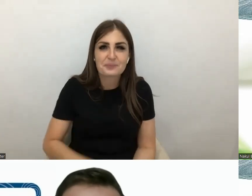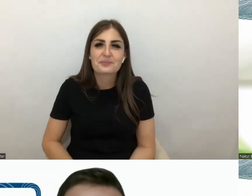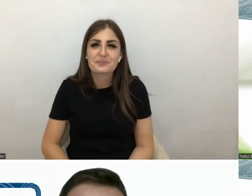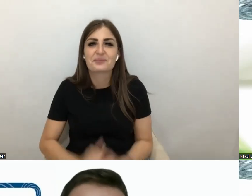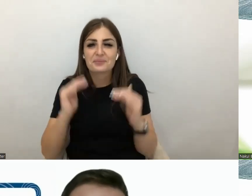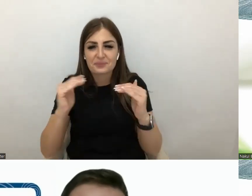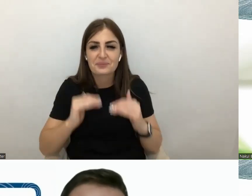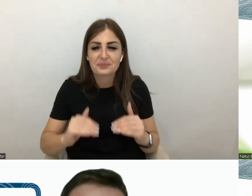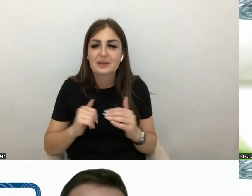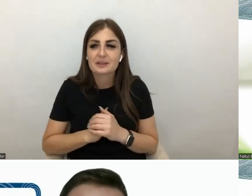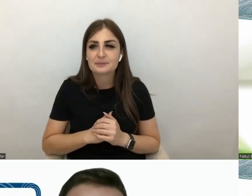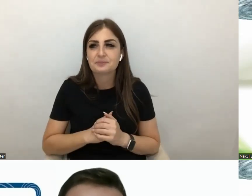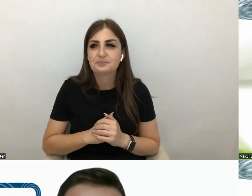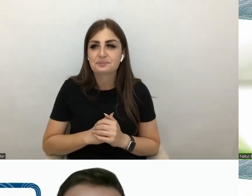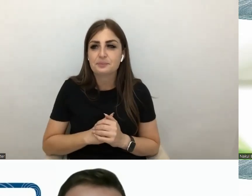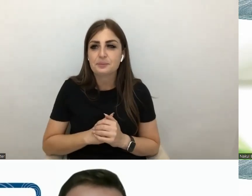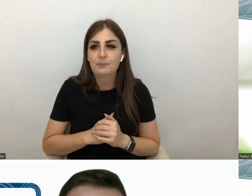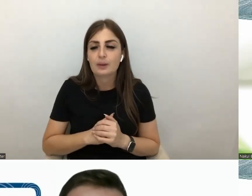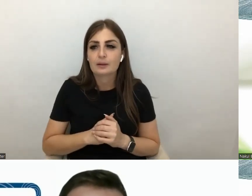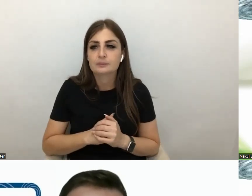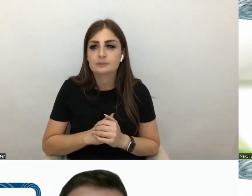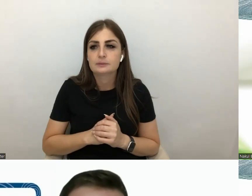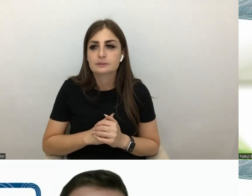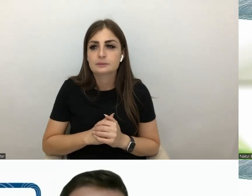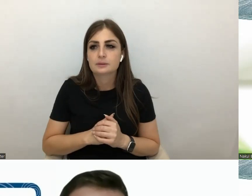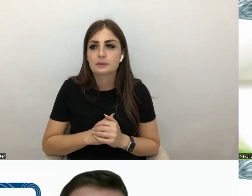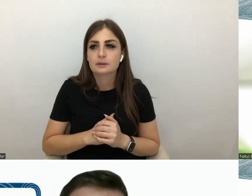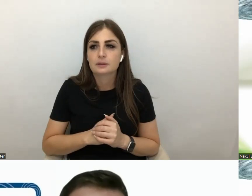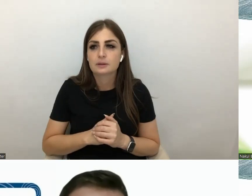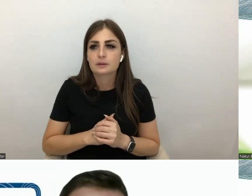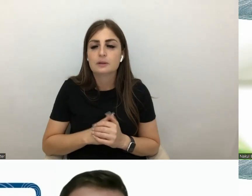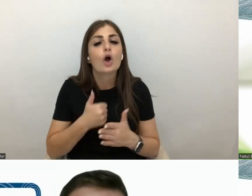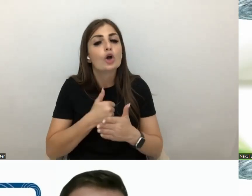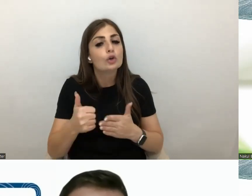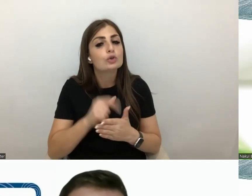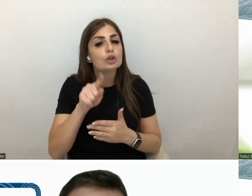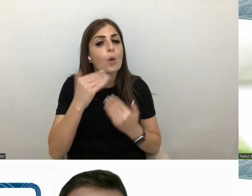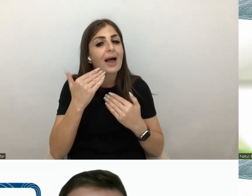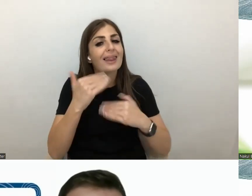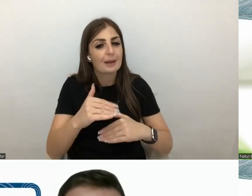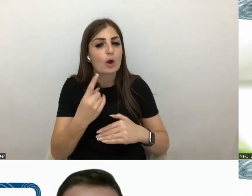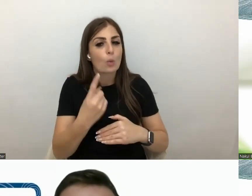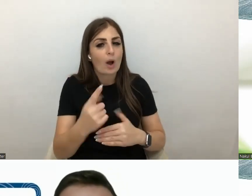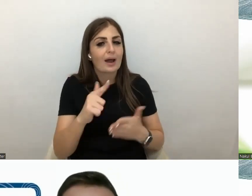The next question for you Nakul is: Usually you are limited to one legal advice appointment